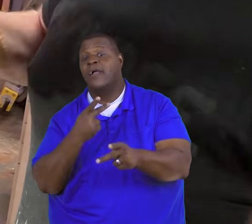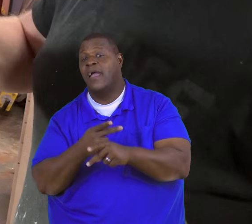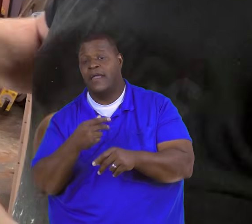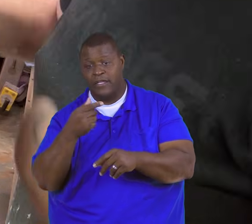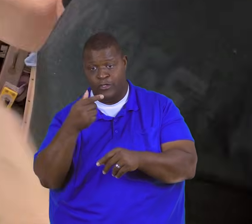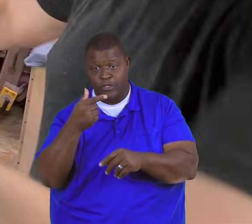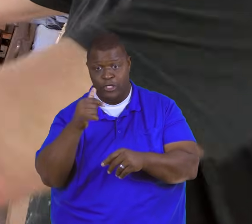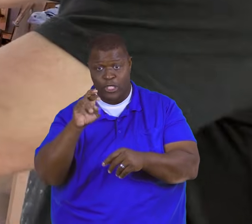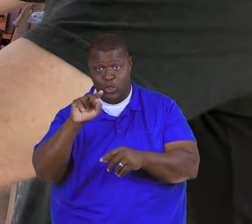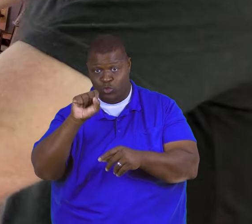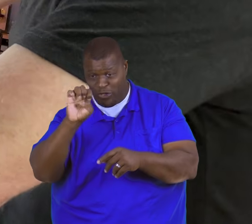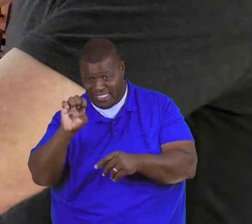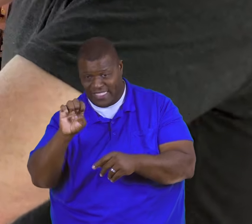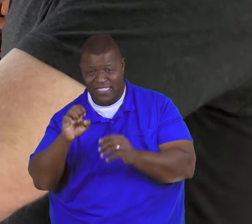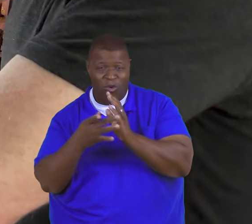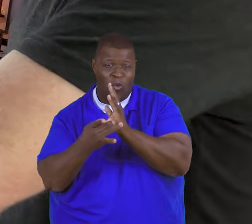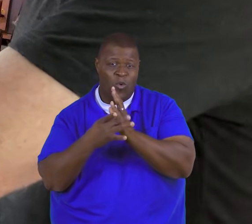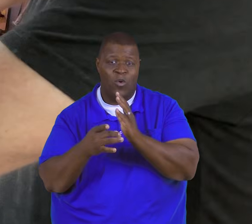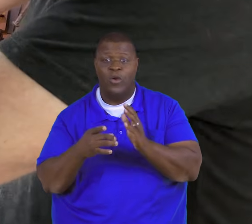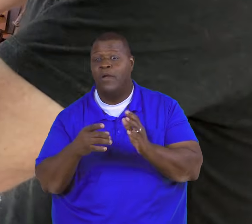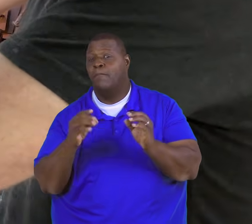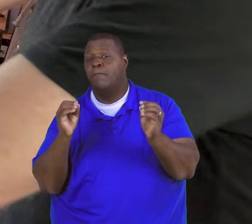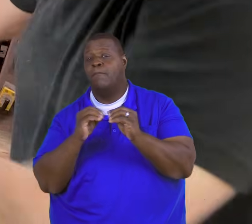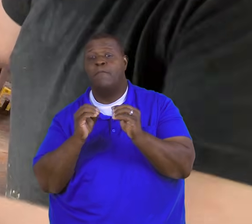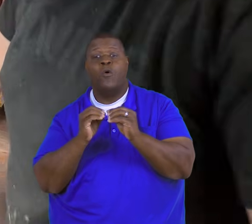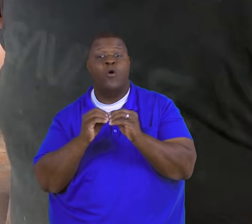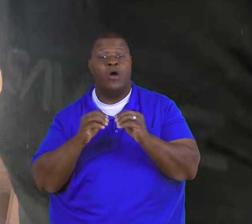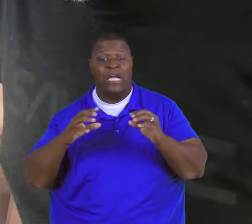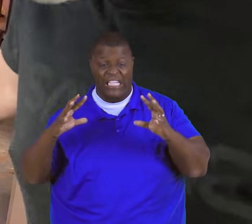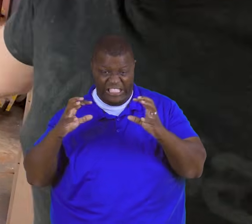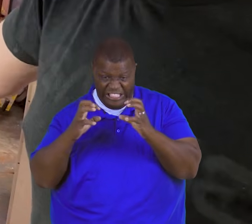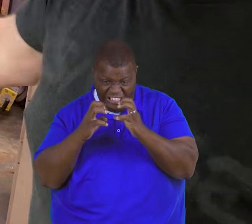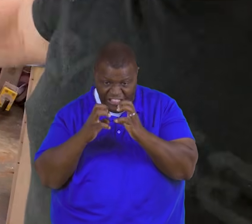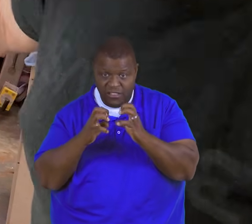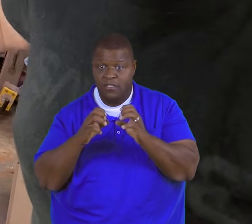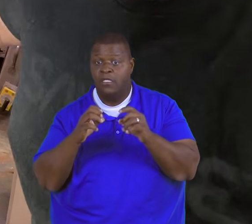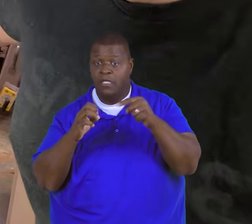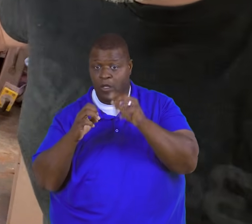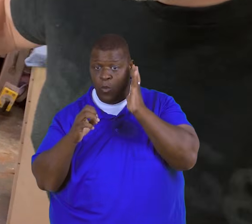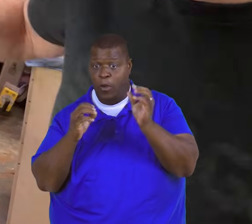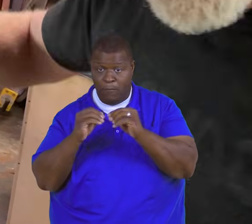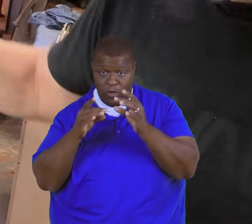that will provide extra lubricity under pressure? That's what I'm looking for. And I know I got glass dust in there.